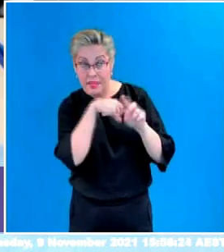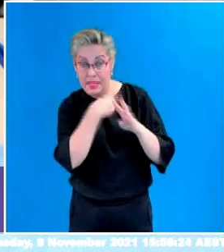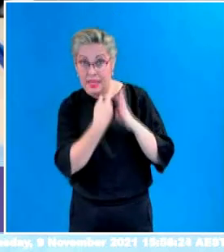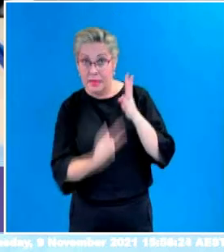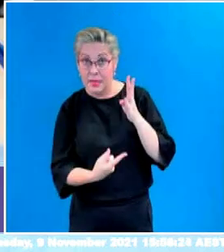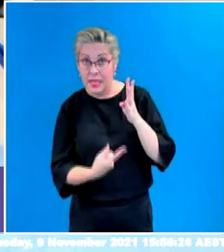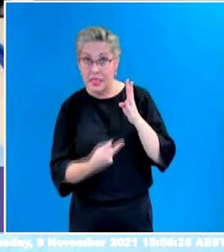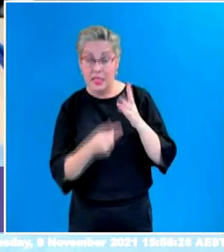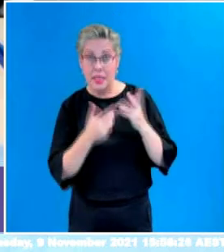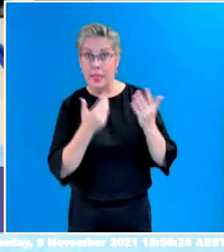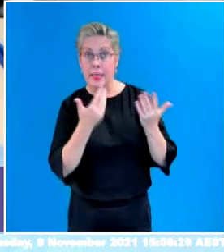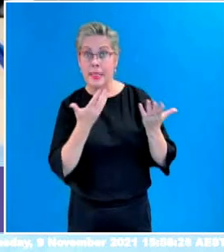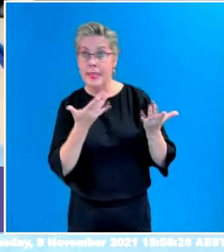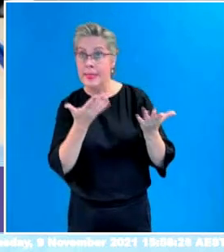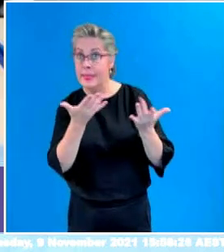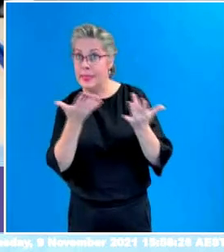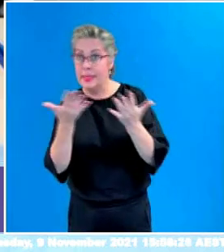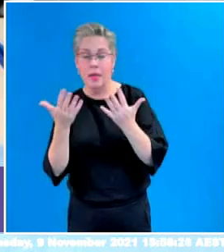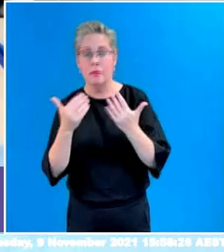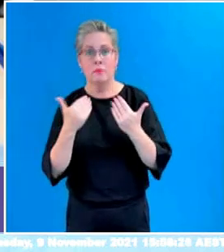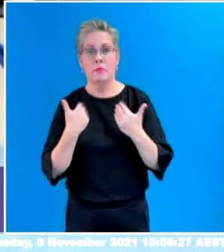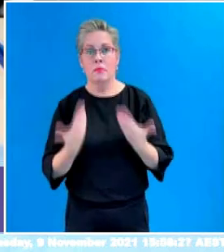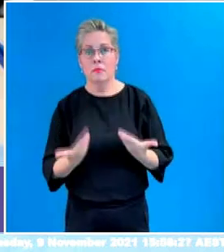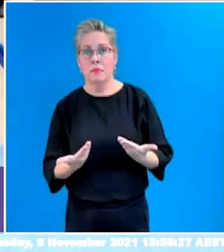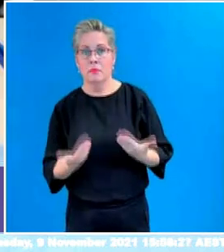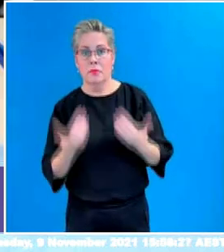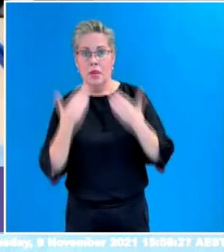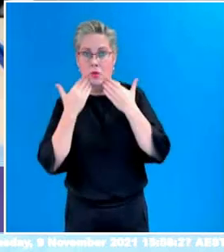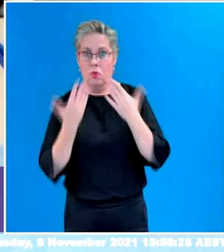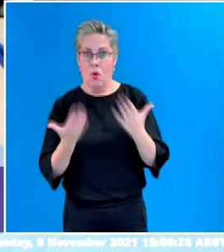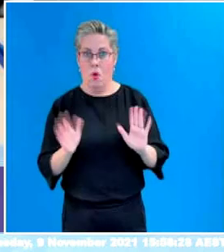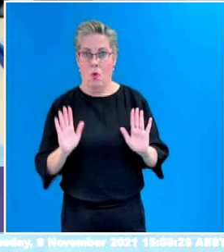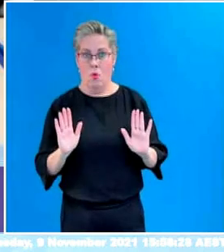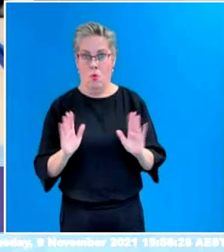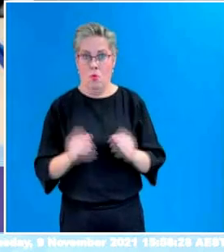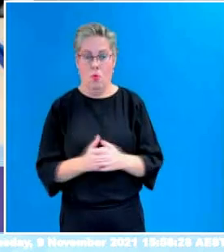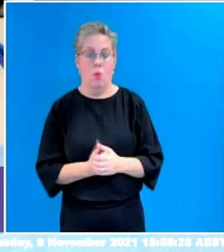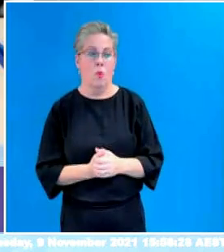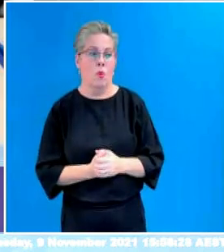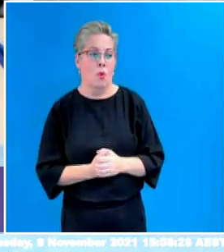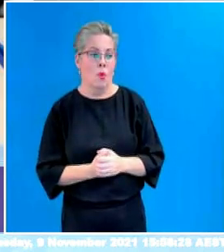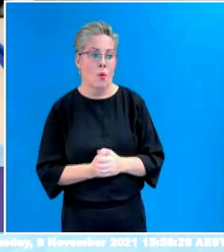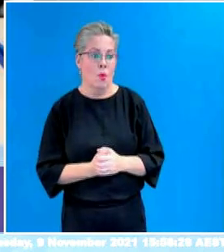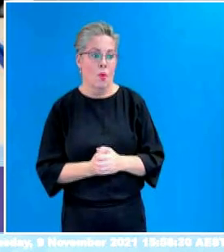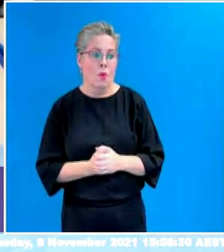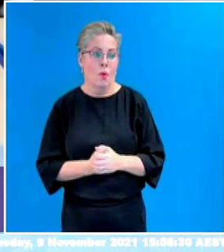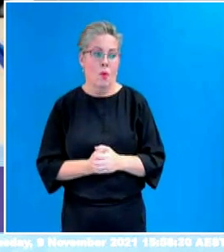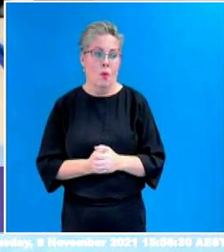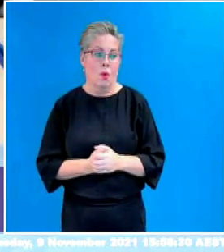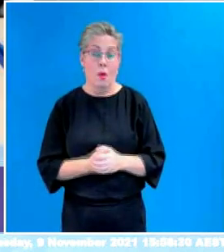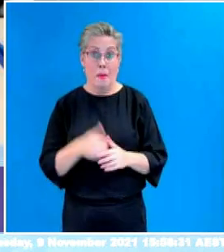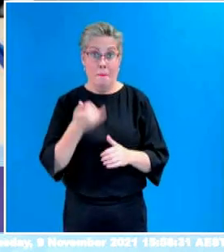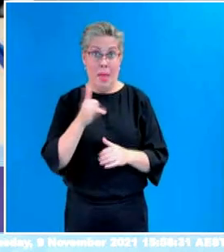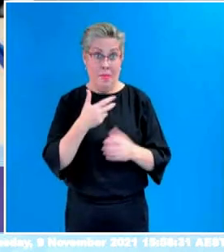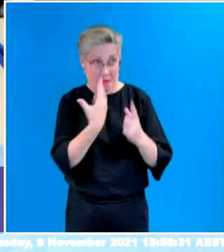disability identify with a disability to the extent that they may not have disclosed it.